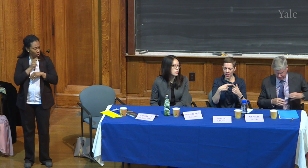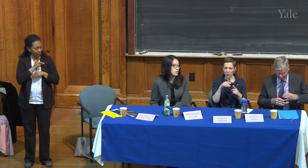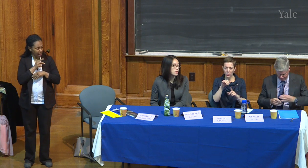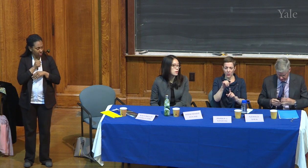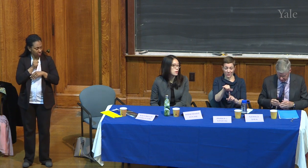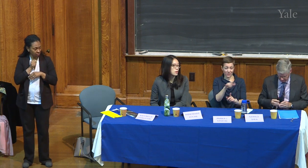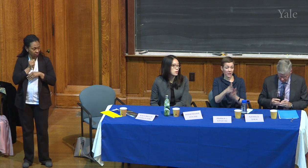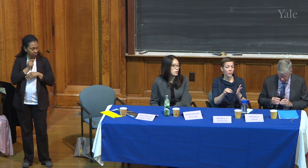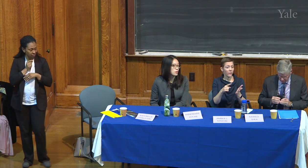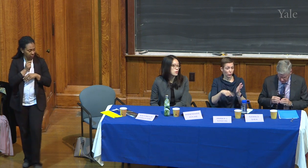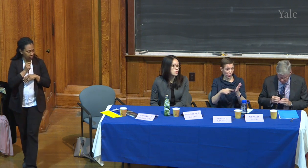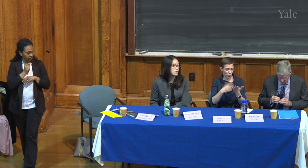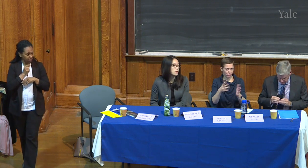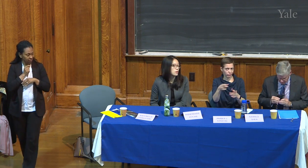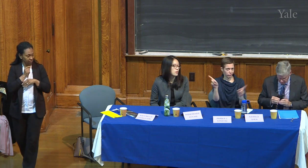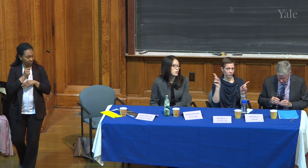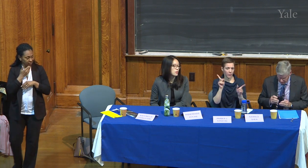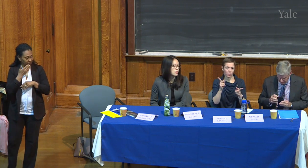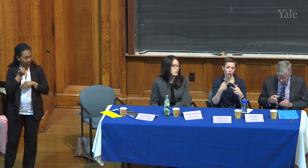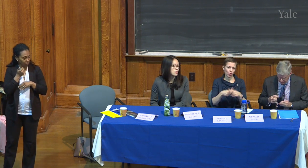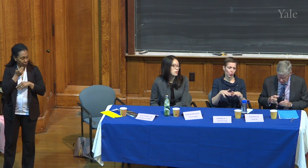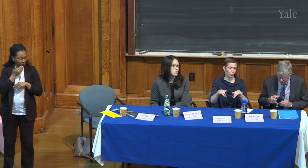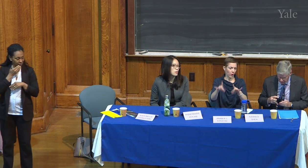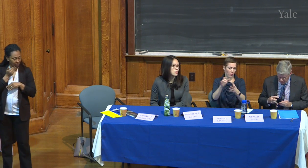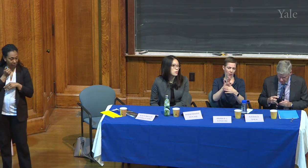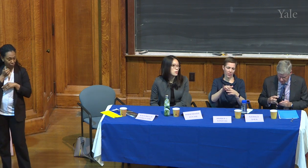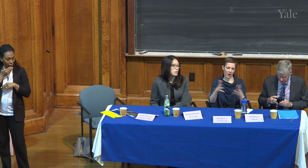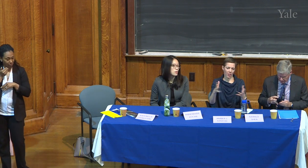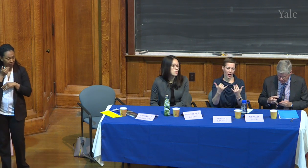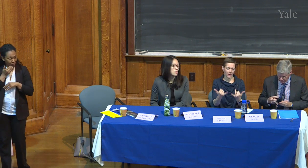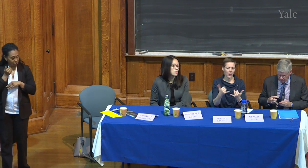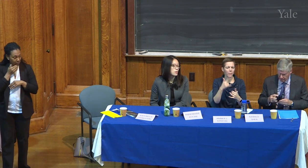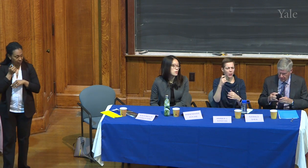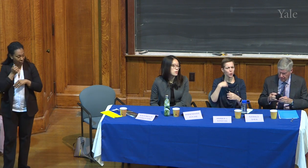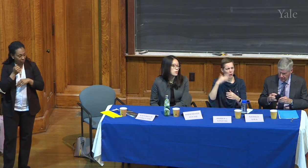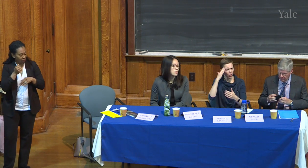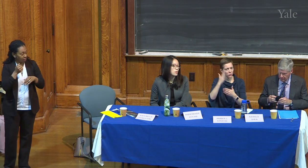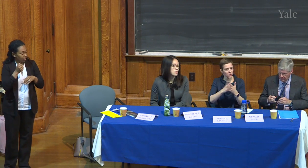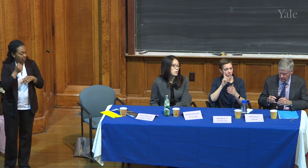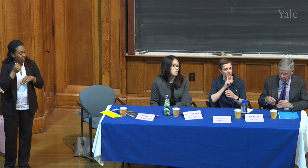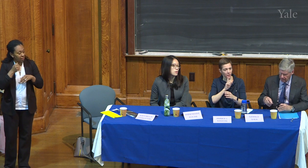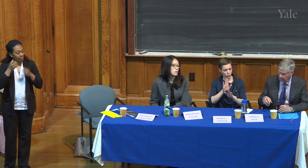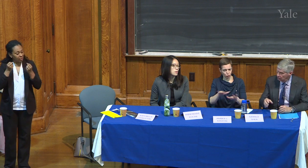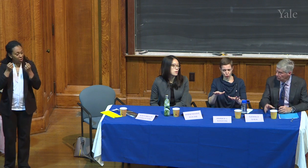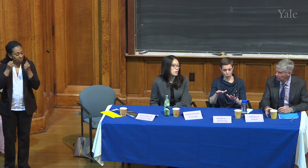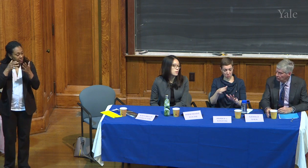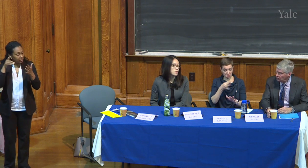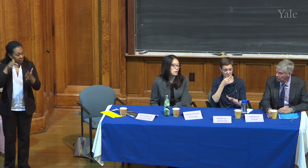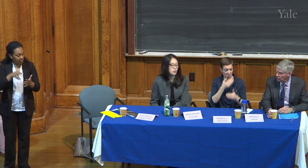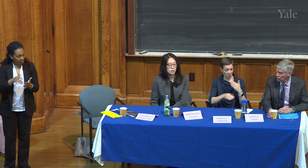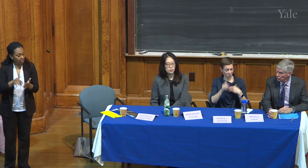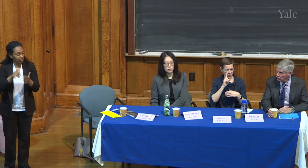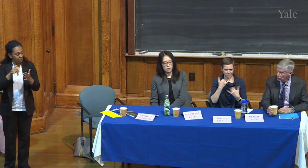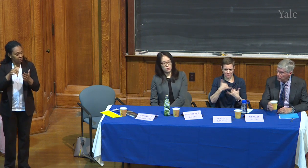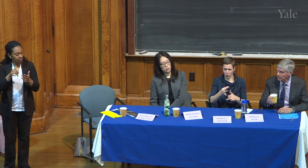but I do know a little bit about the research that exists. There are studies, a great deal of studies, looking at that.